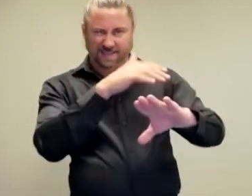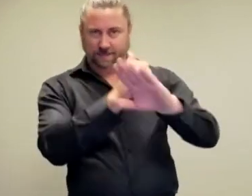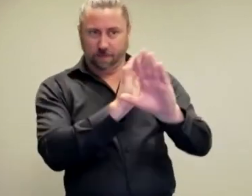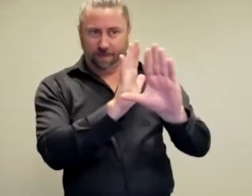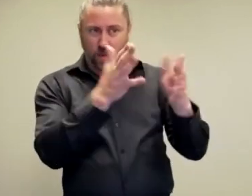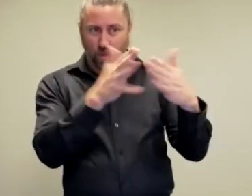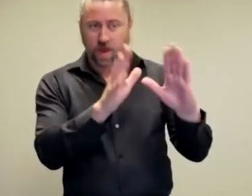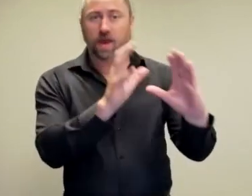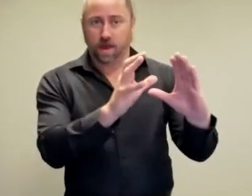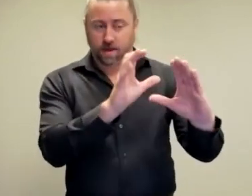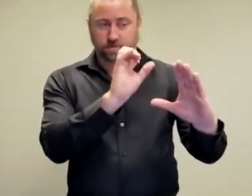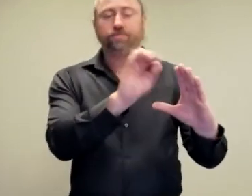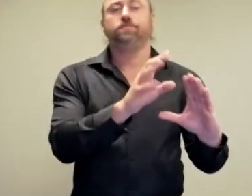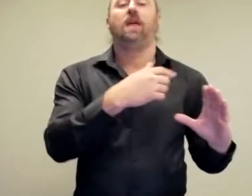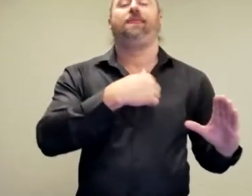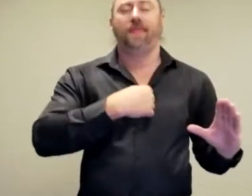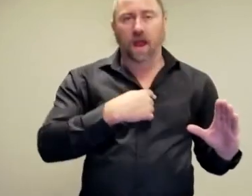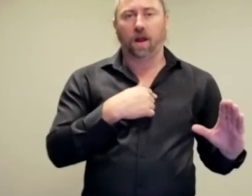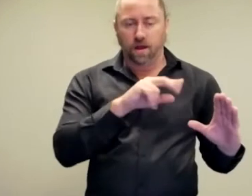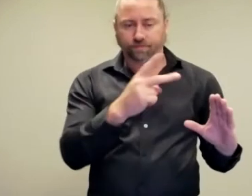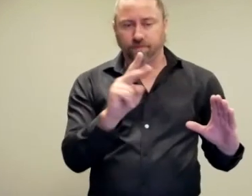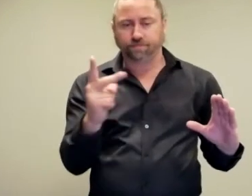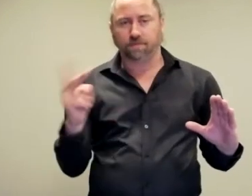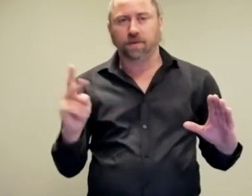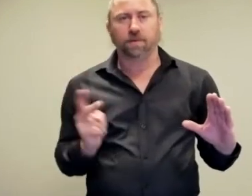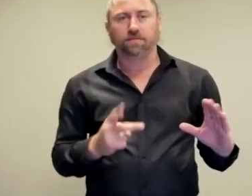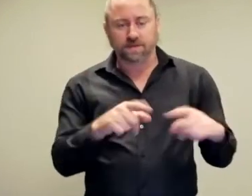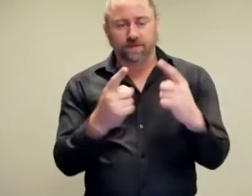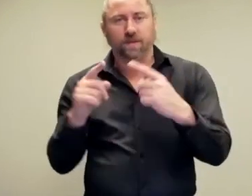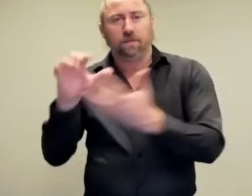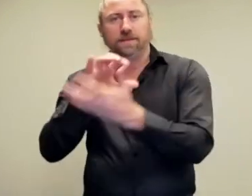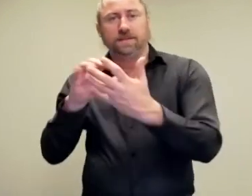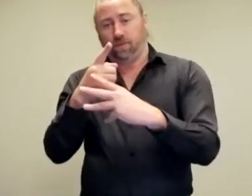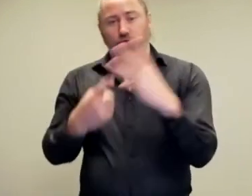and then I came up with every combination of those three colours